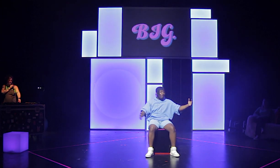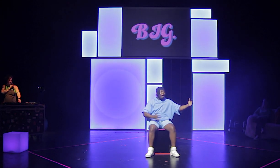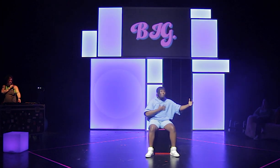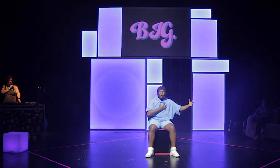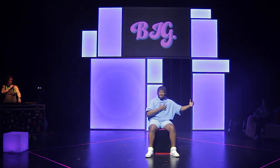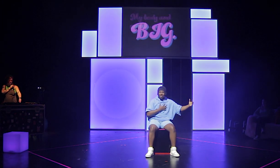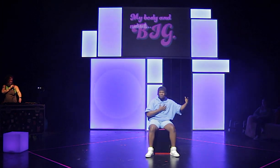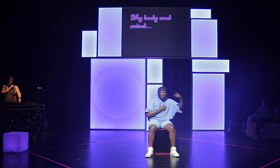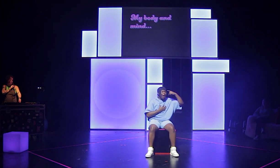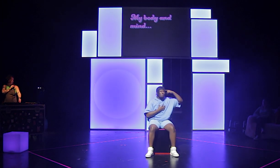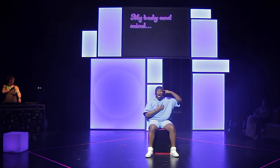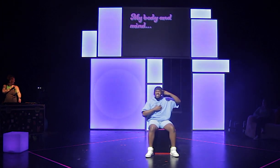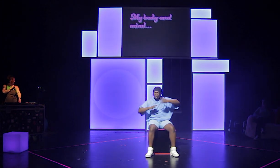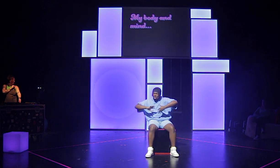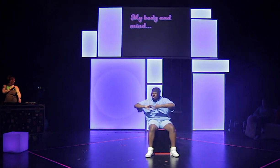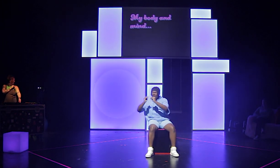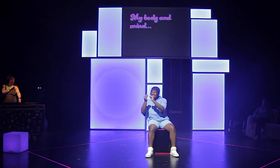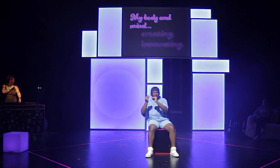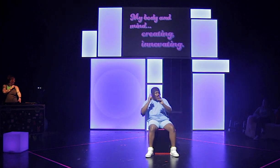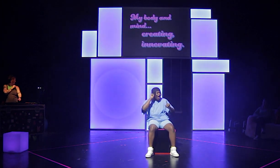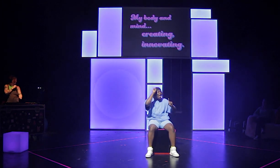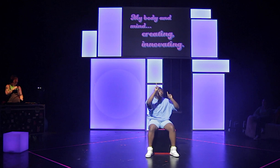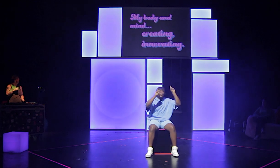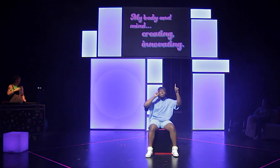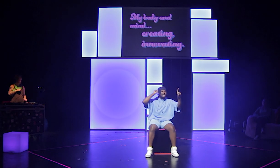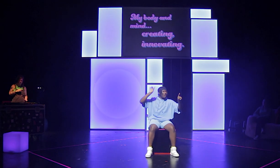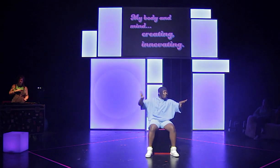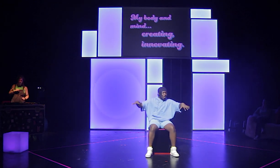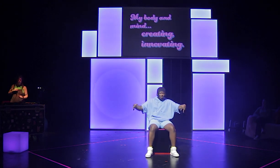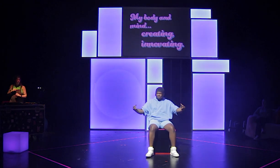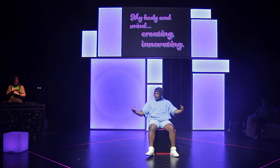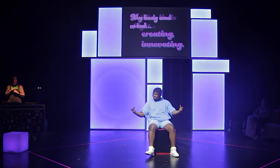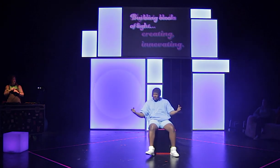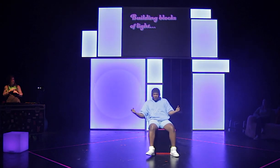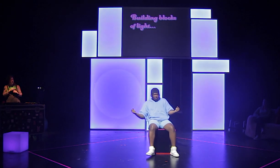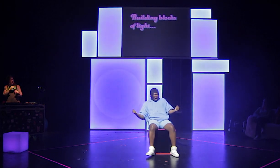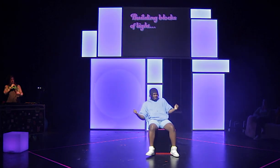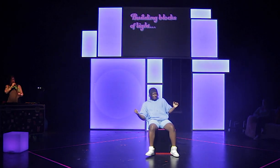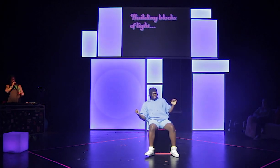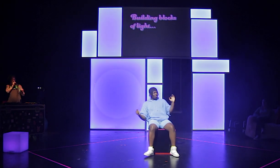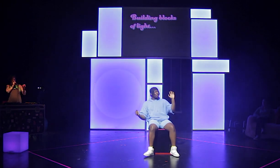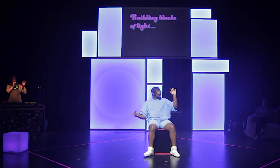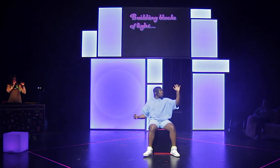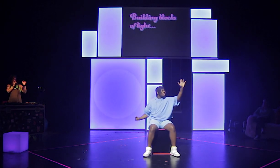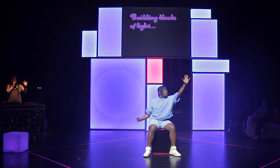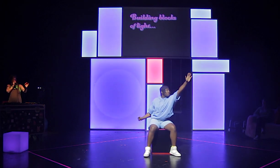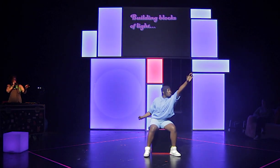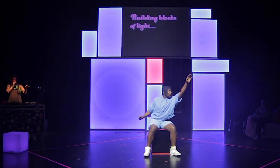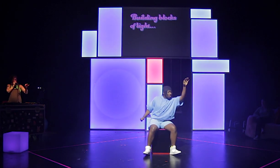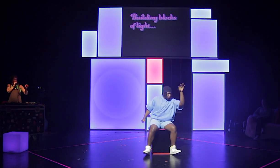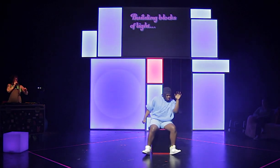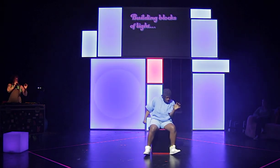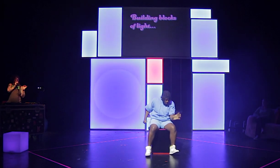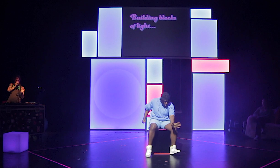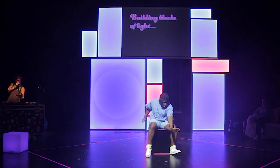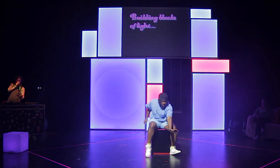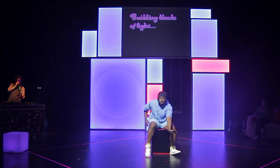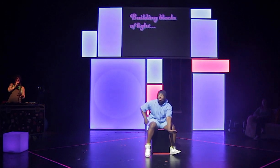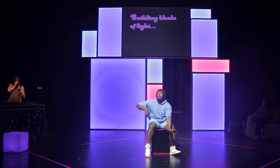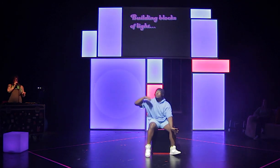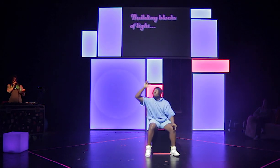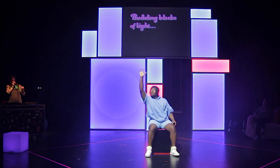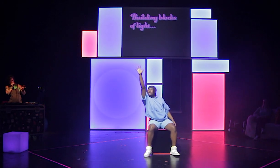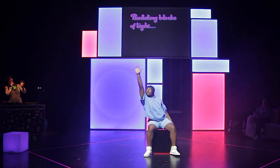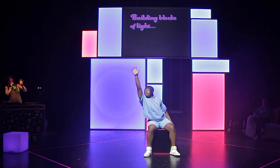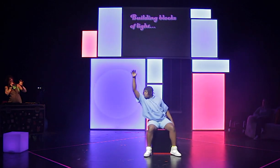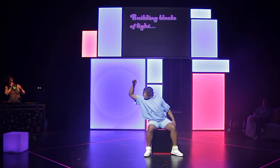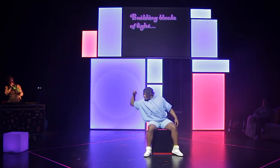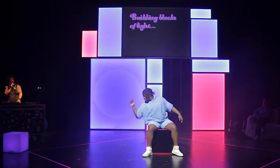[ # Today is going to be a good day # ] [ WHOOOSH NOISES ]